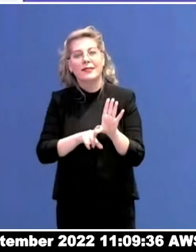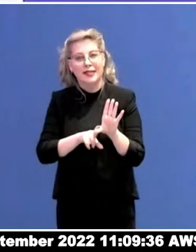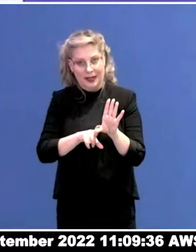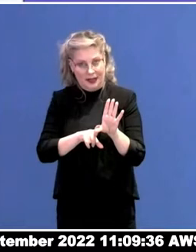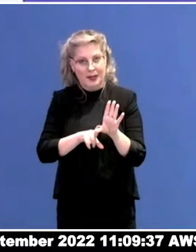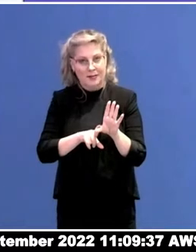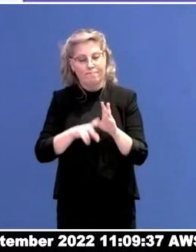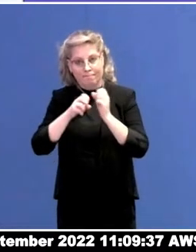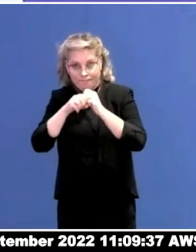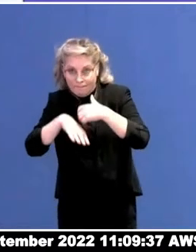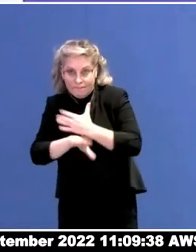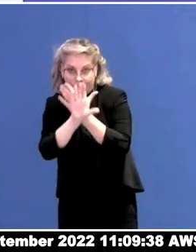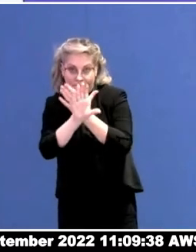remotely. Yes, Ms McMahon.